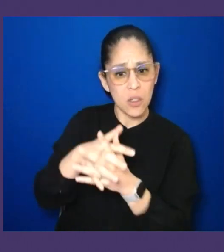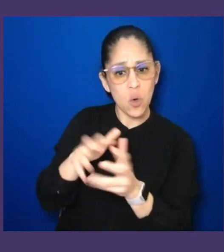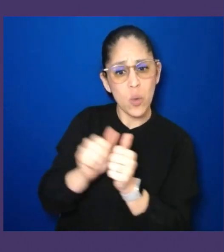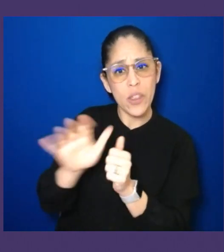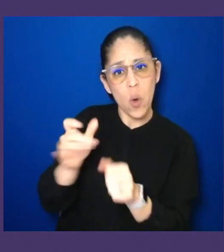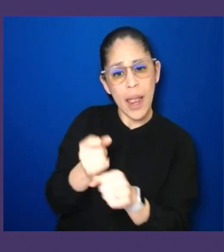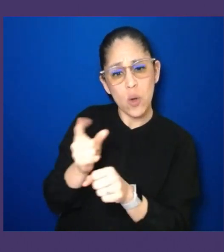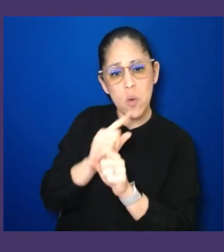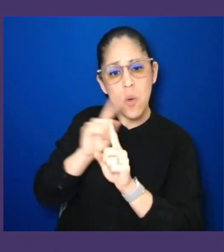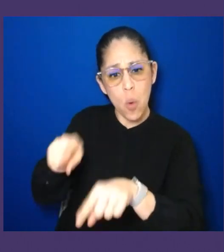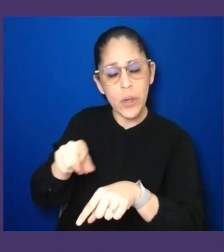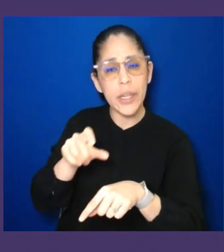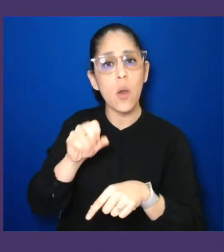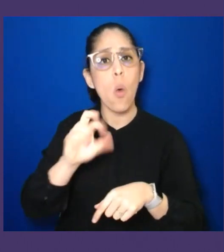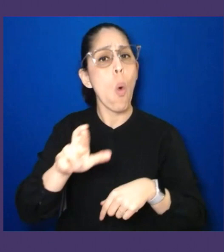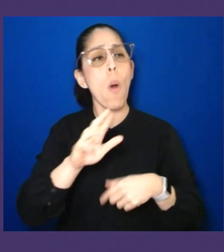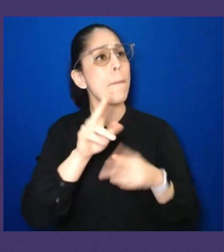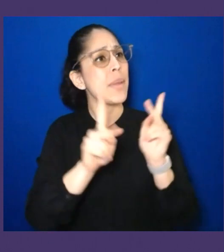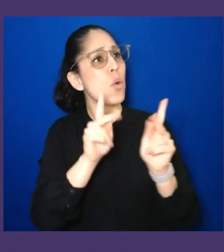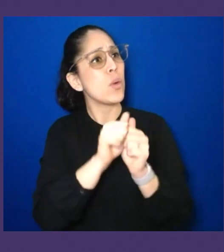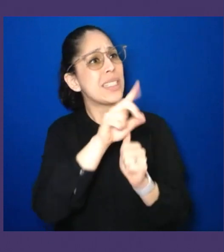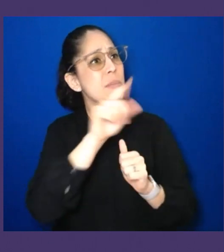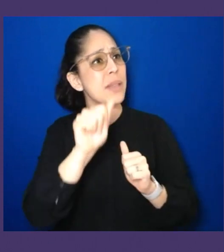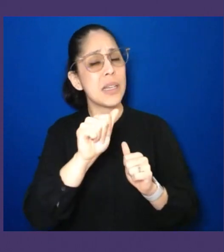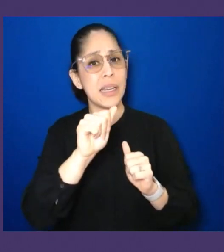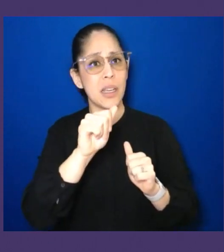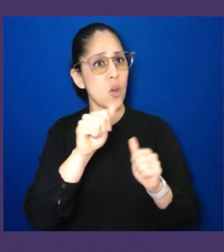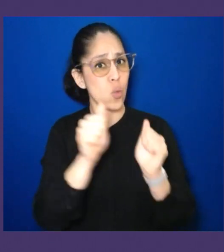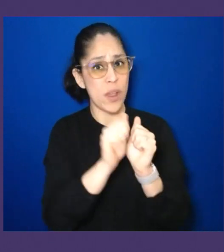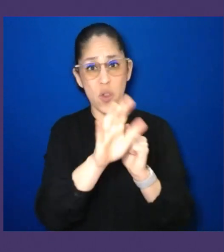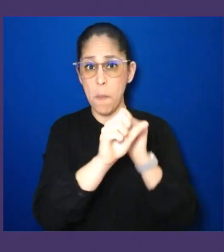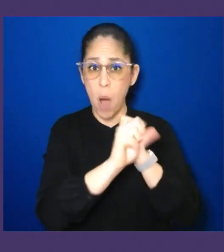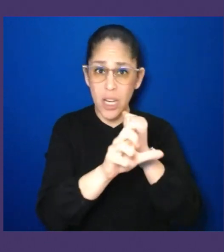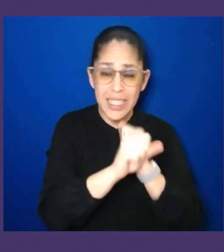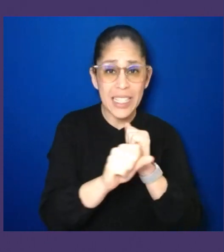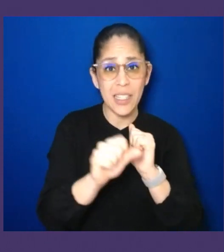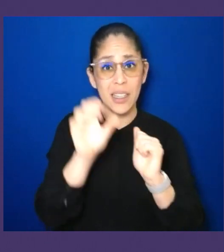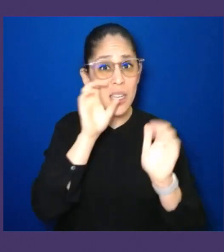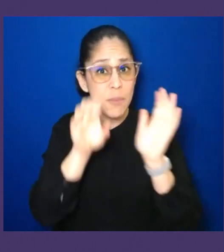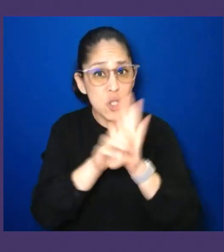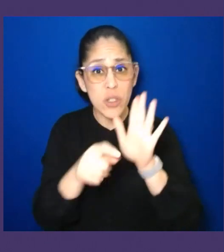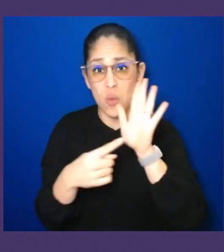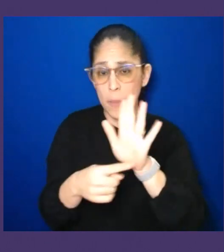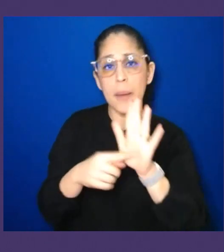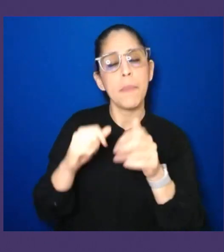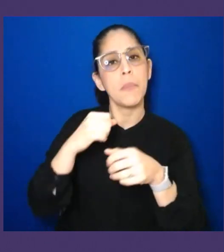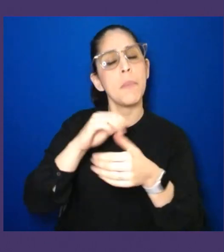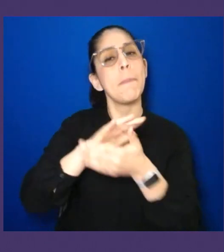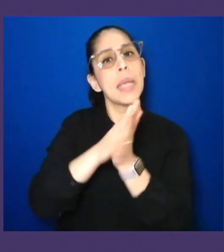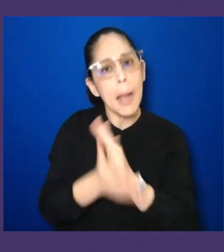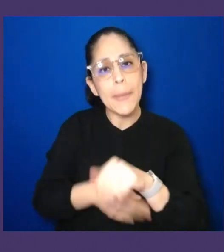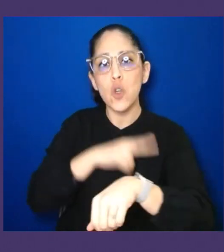in your every day marketing and imagery? Then, of course, the choice to ensure that all your service platforms are